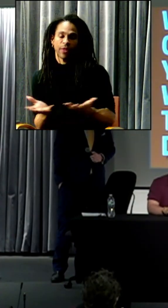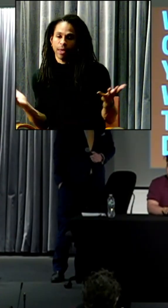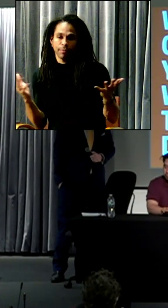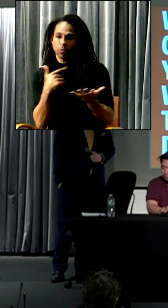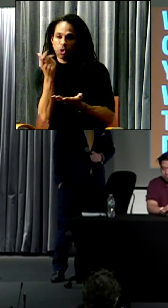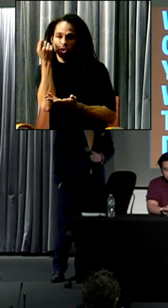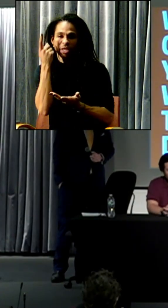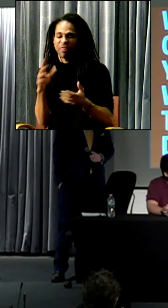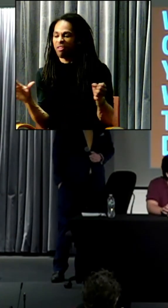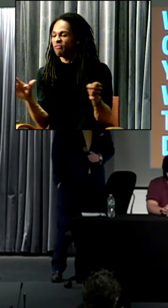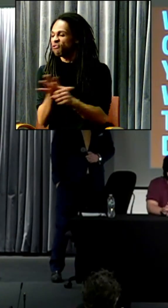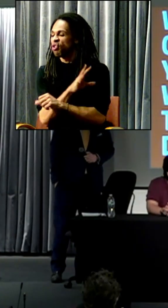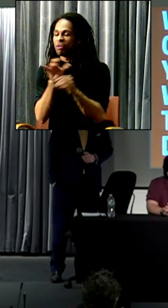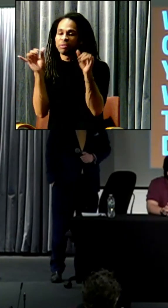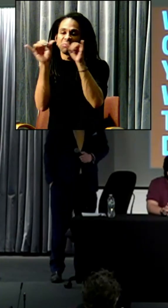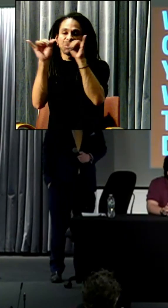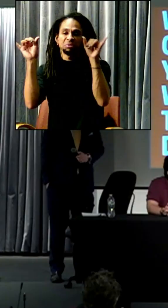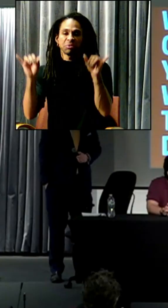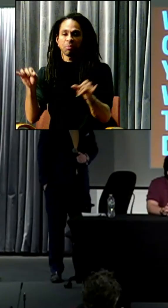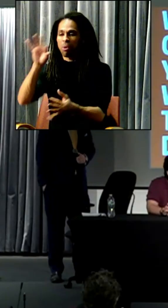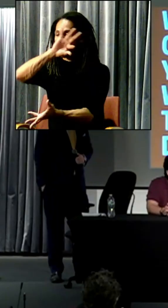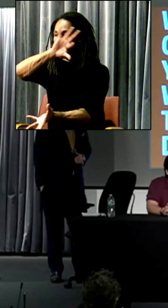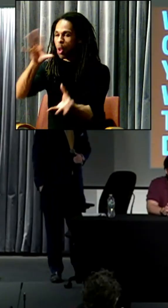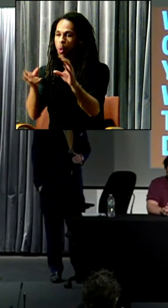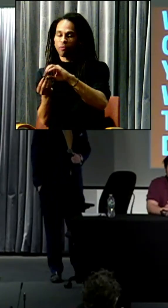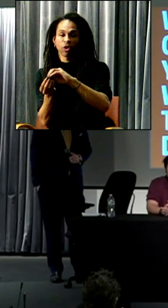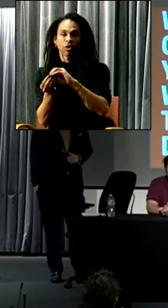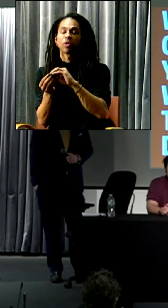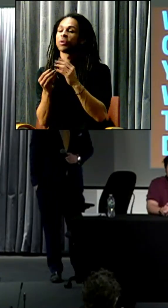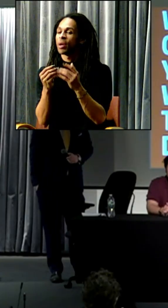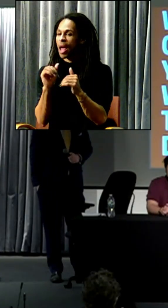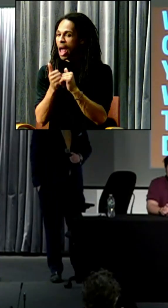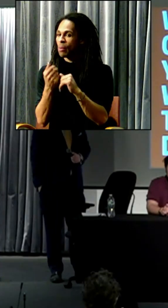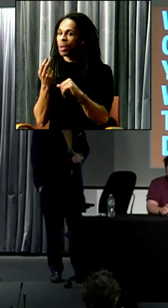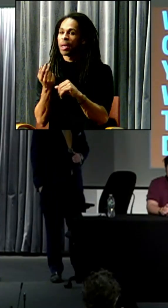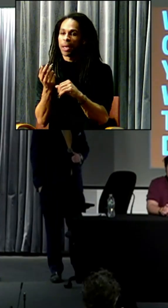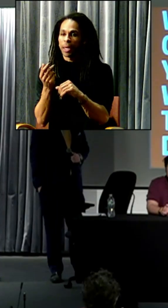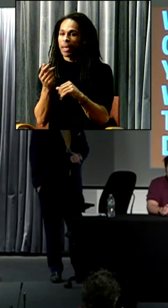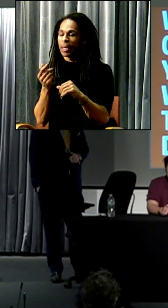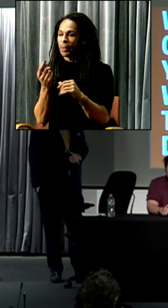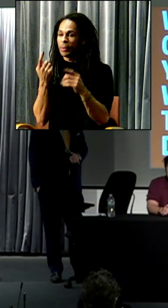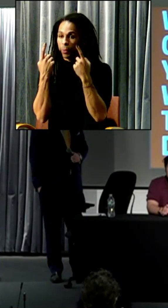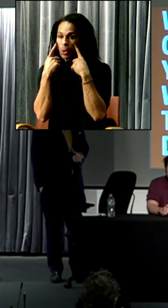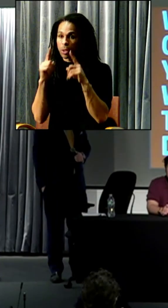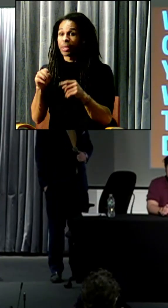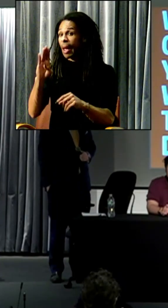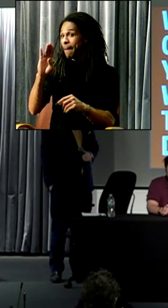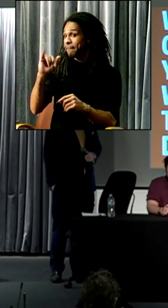How did you go from them thinking that I'm the one making a decision to there's people in the city